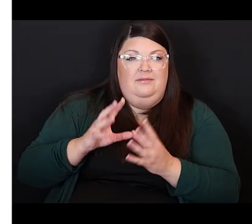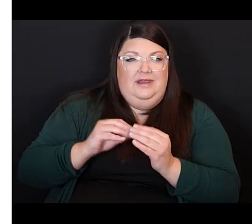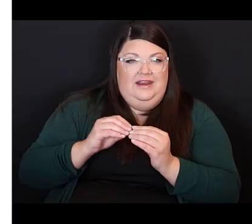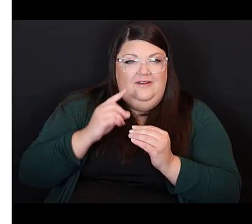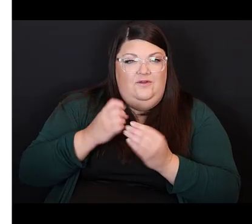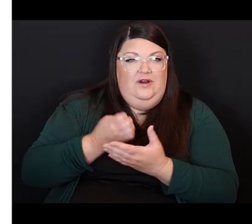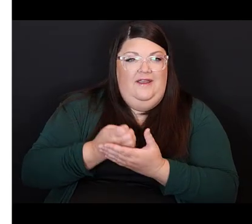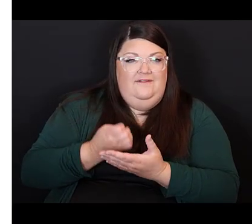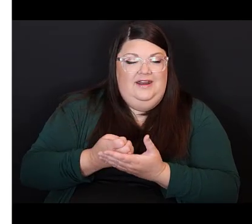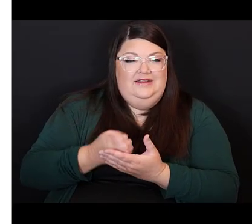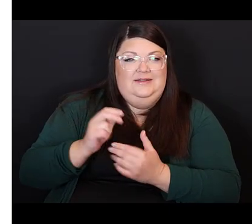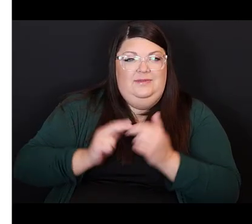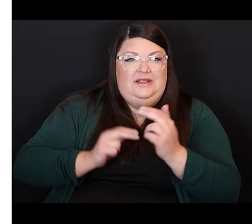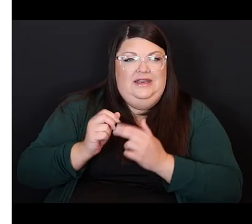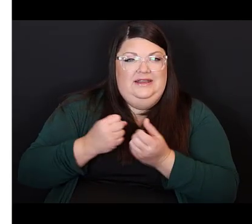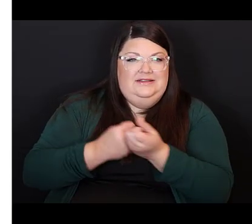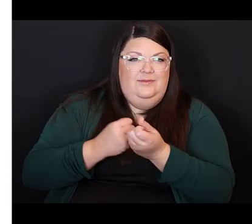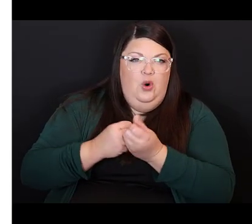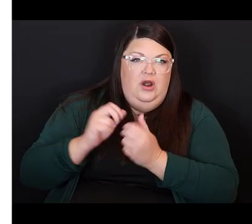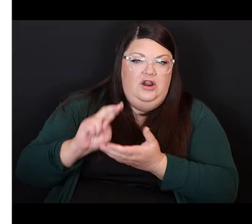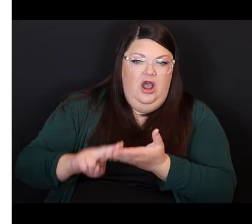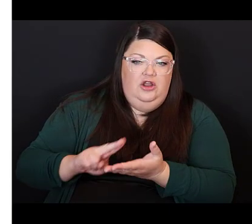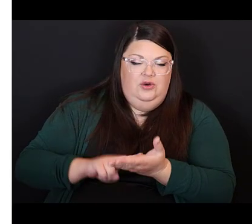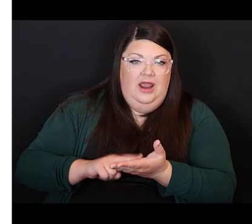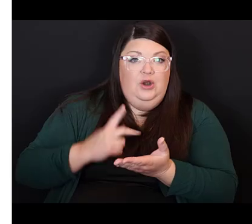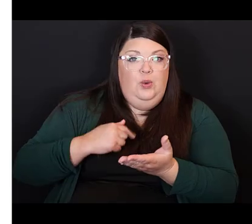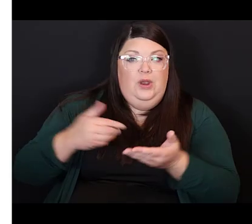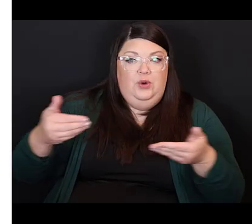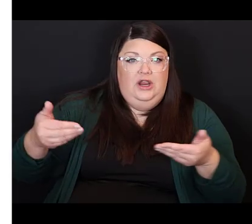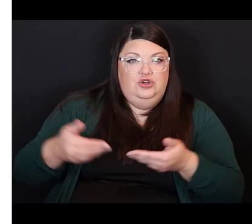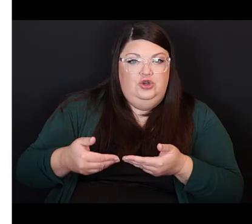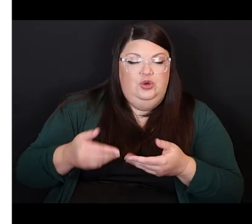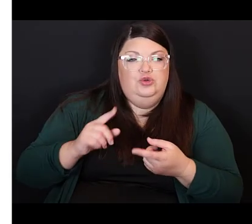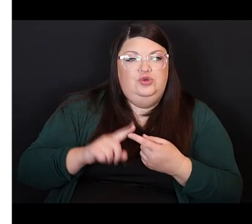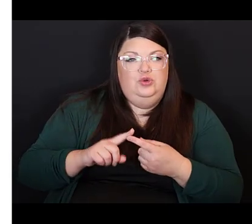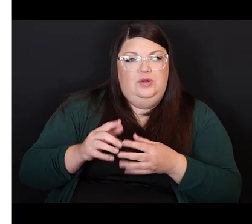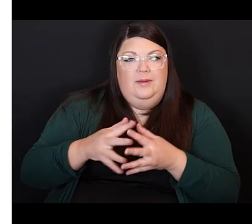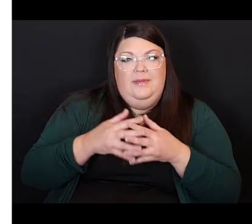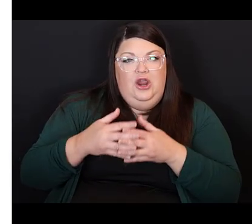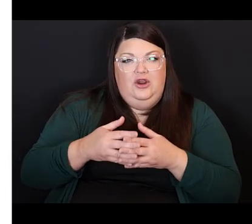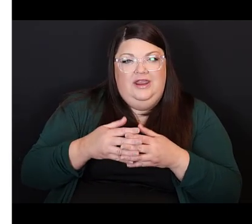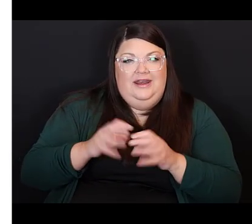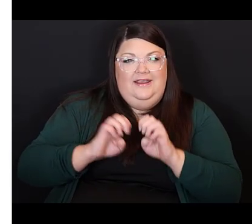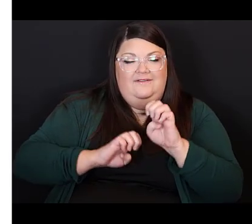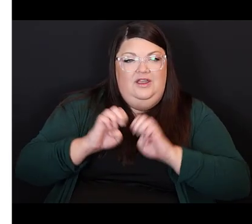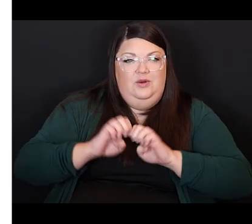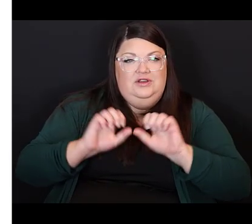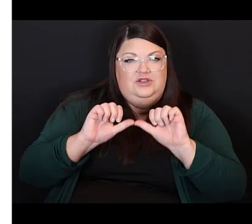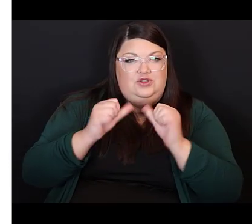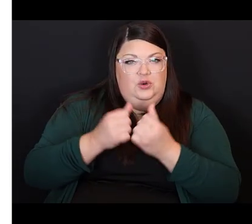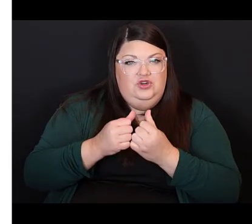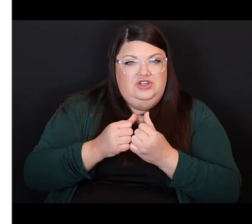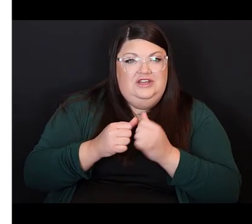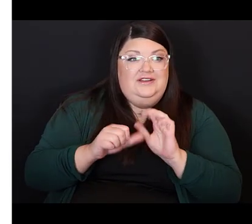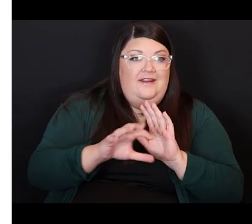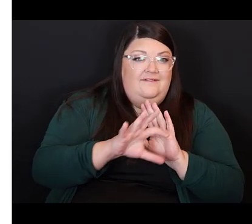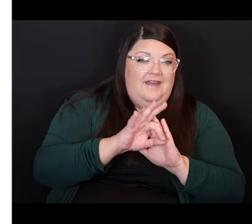Building Support contract and were introduced to the American Evaluation Association’s Find an